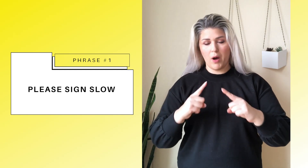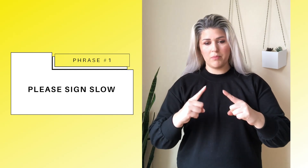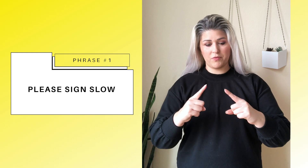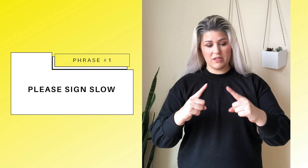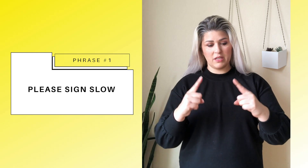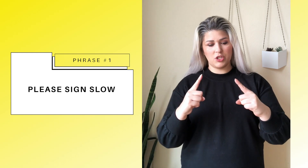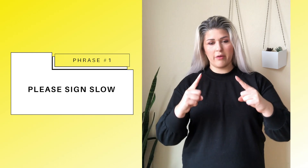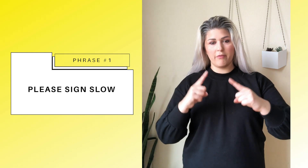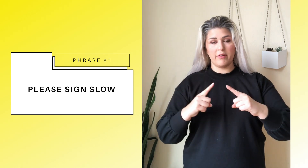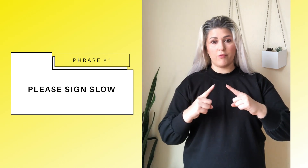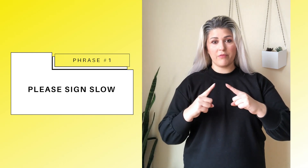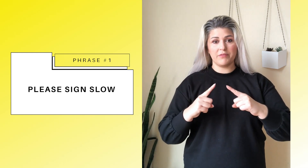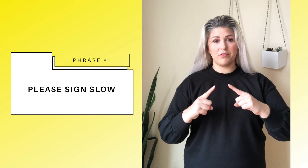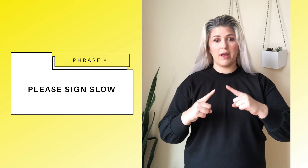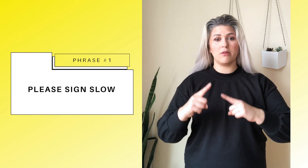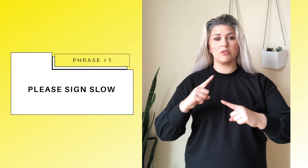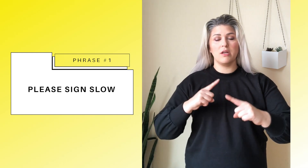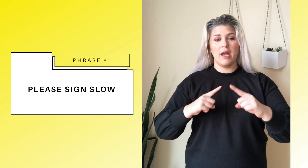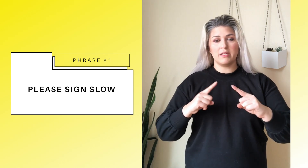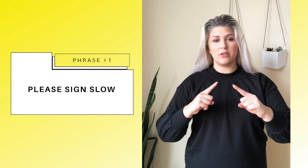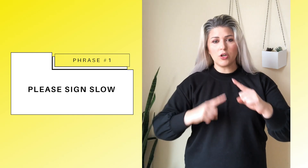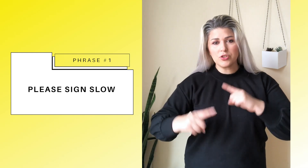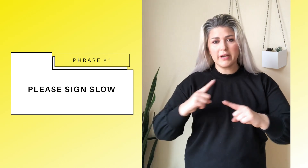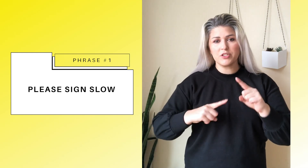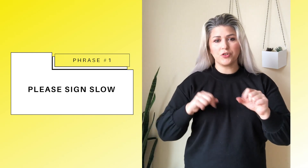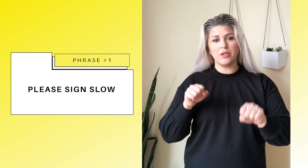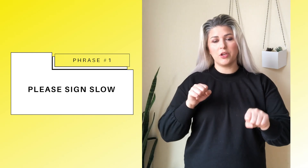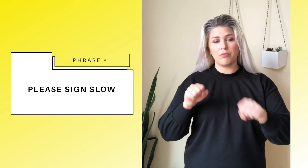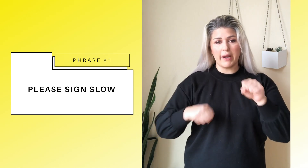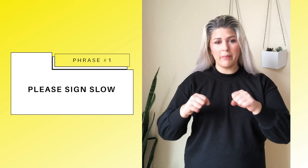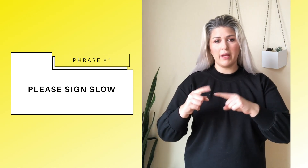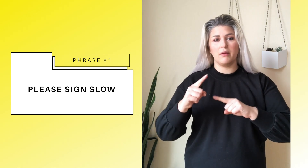Palms are facing each other in 45 degree angles and it's an alternating circle. Like you're riding a bike,